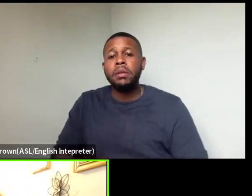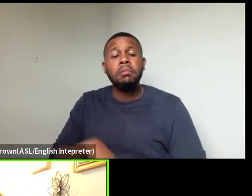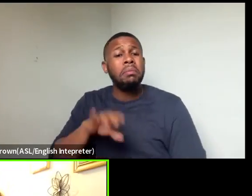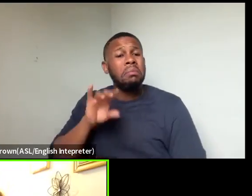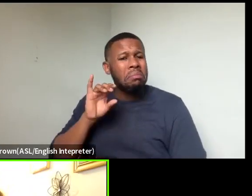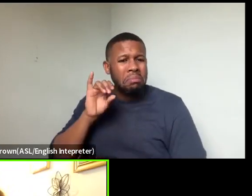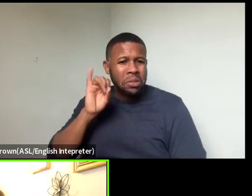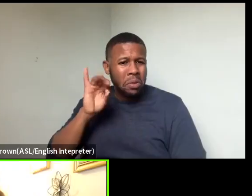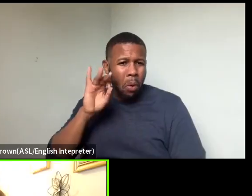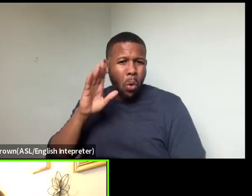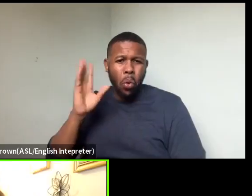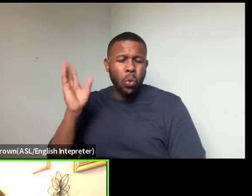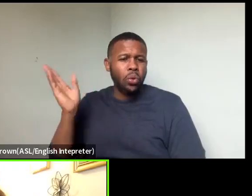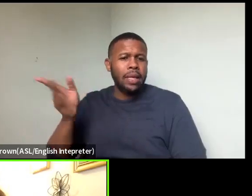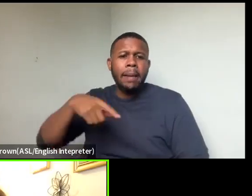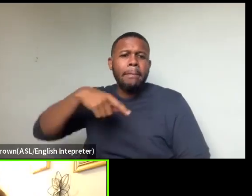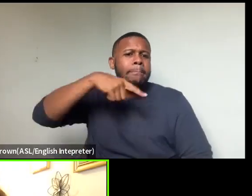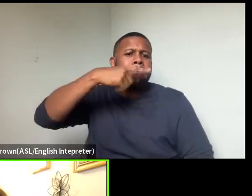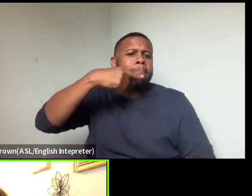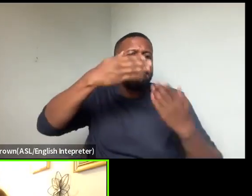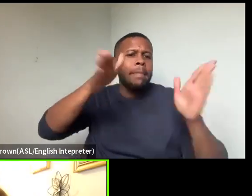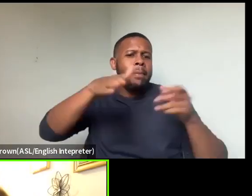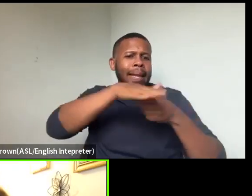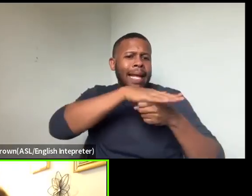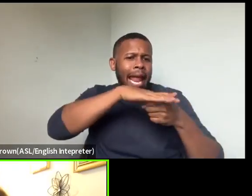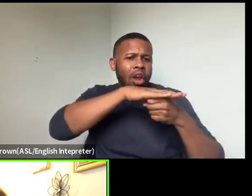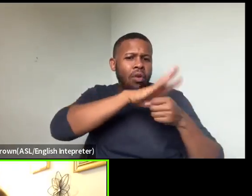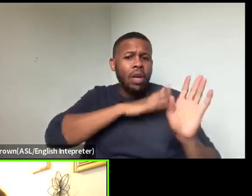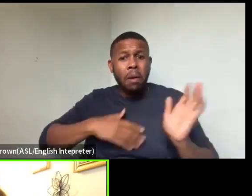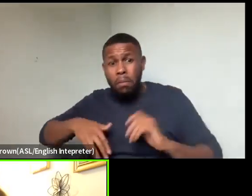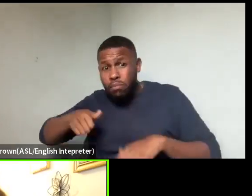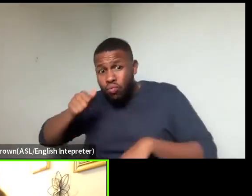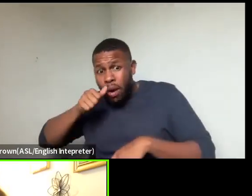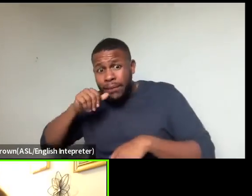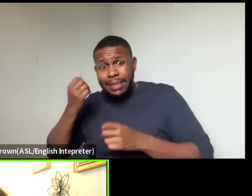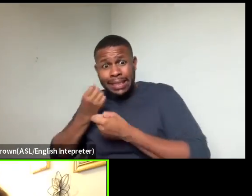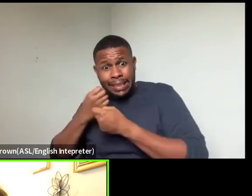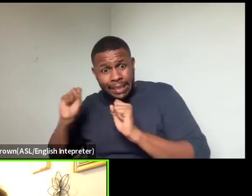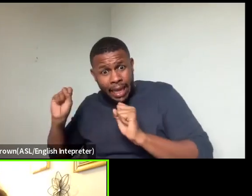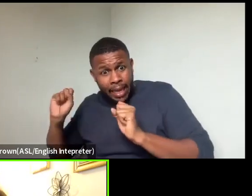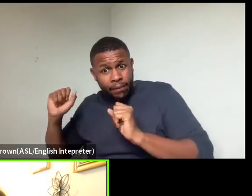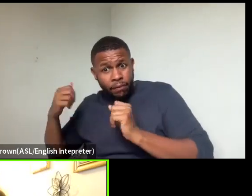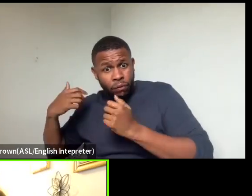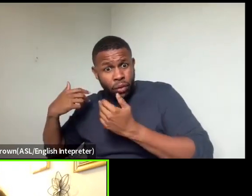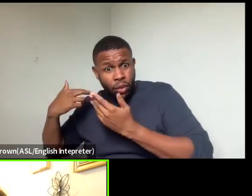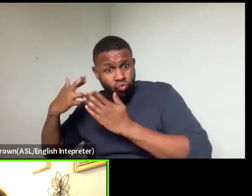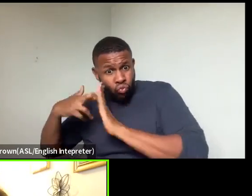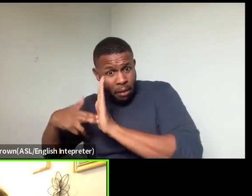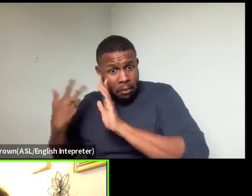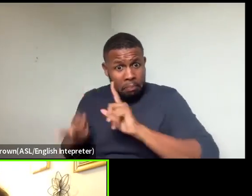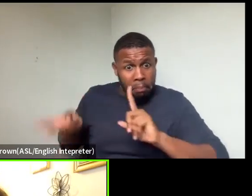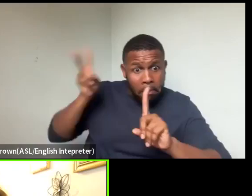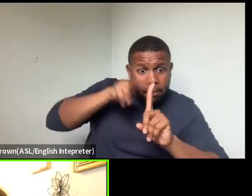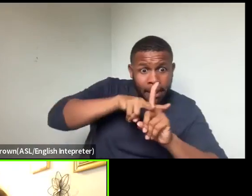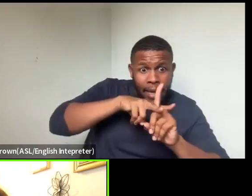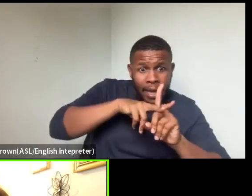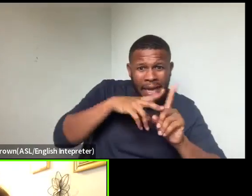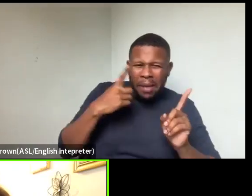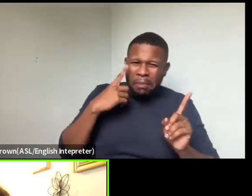happen. CHRISTINE GERMEYER: Wonderful. A follow-up to that,